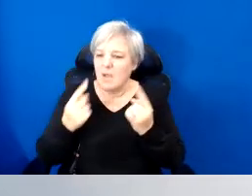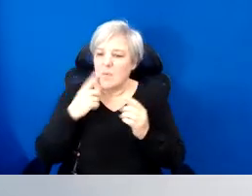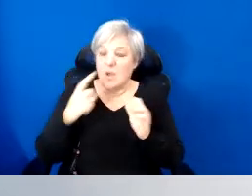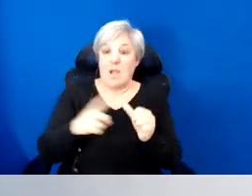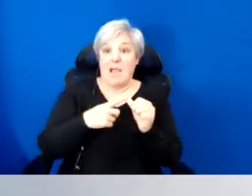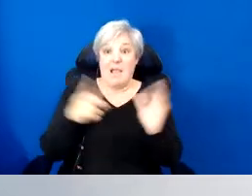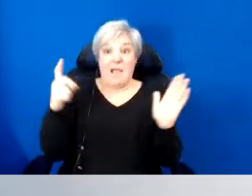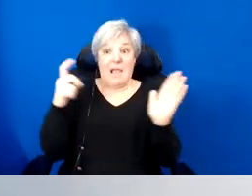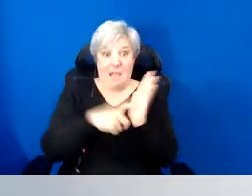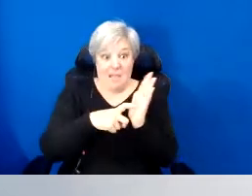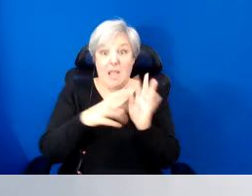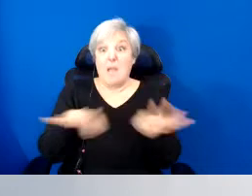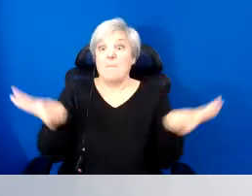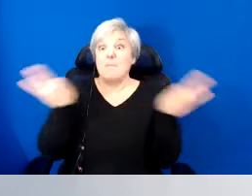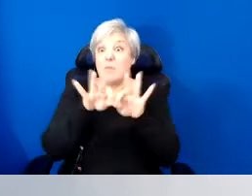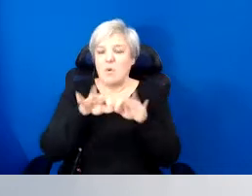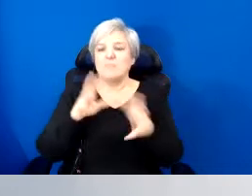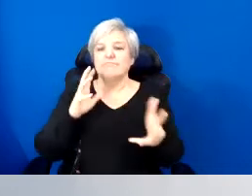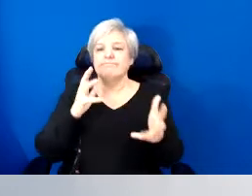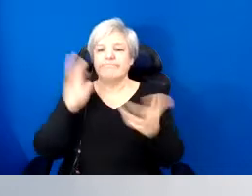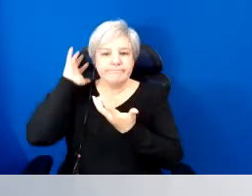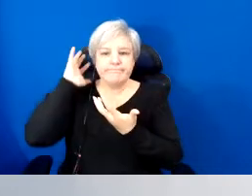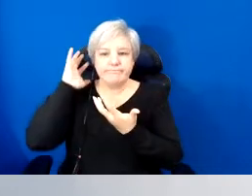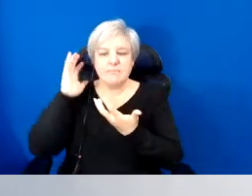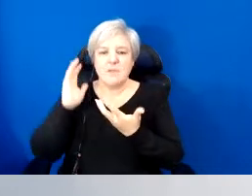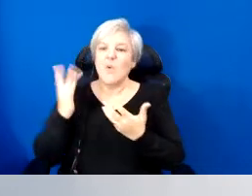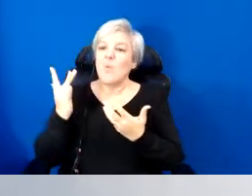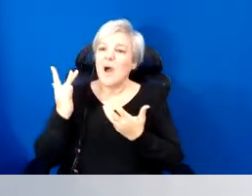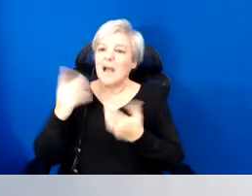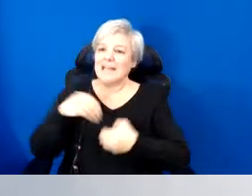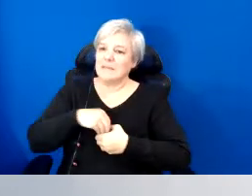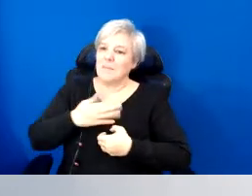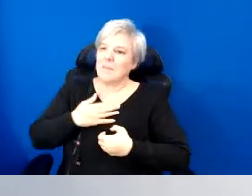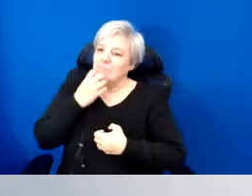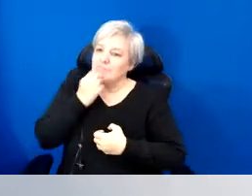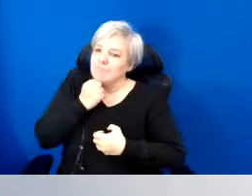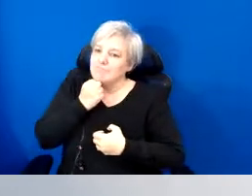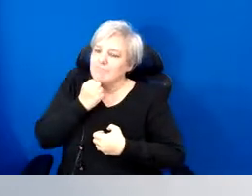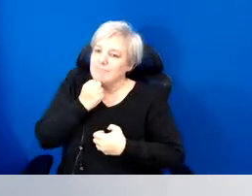as important shifted based on our value. We held them down and what are now